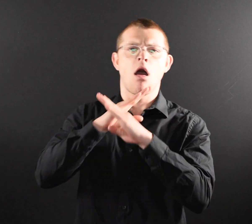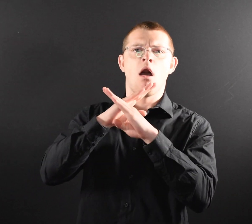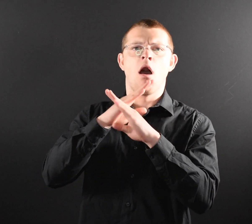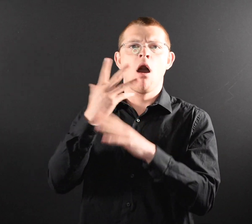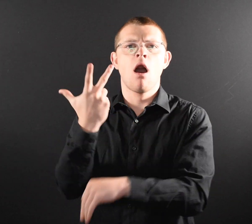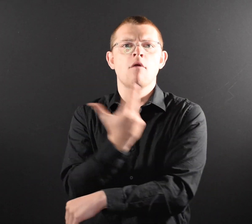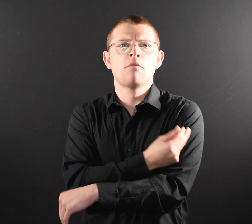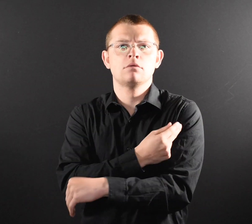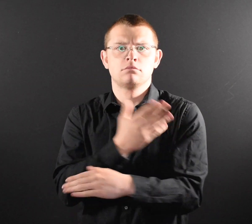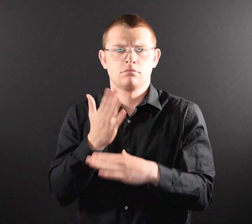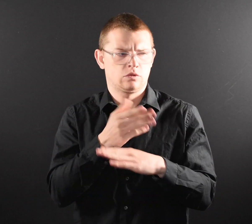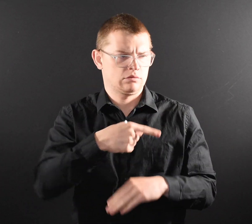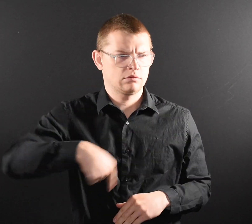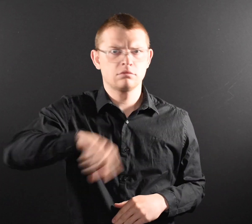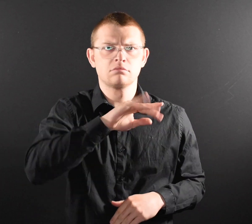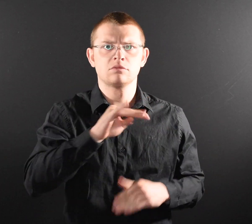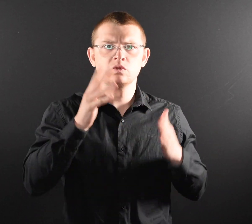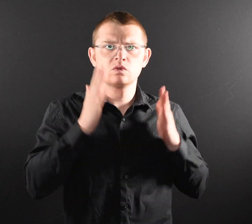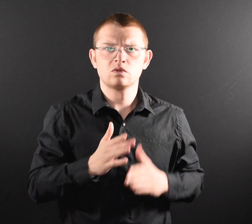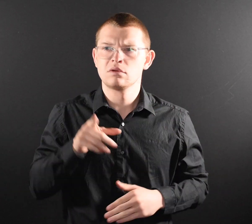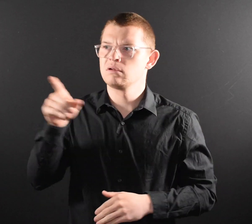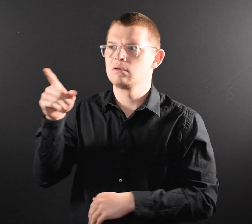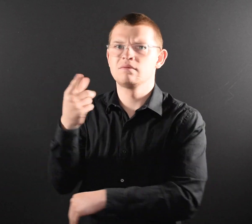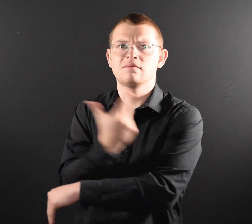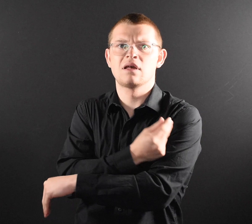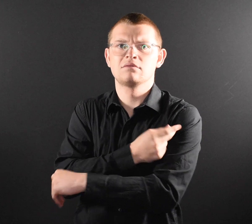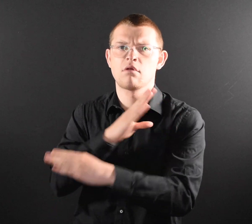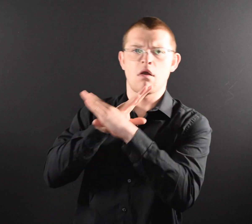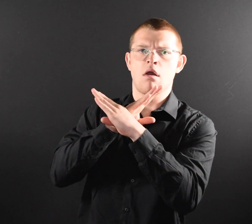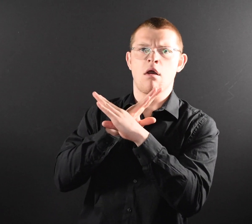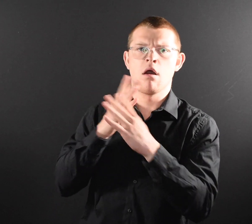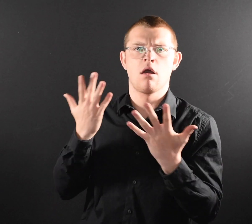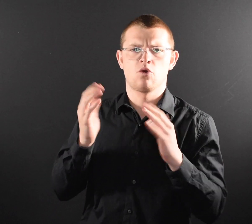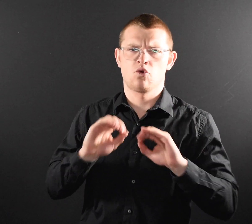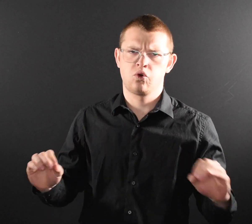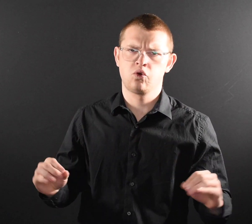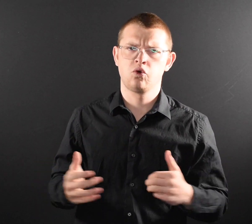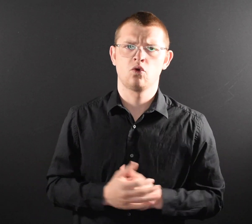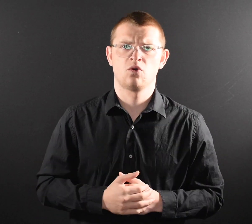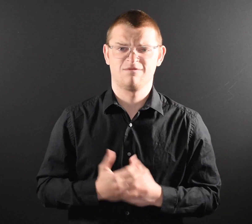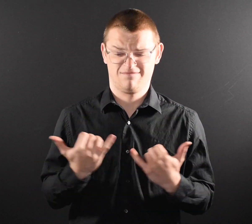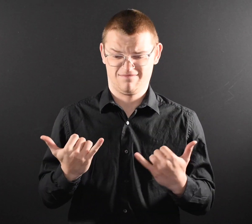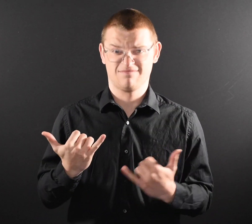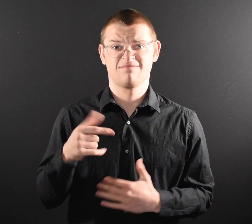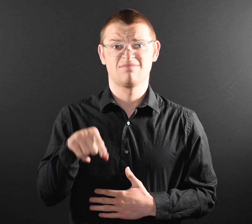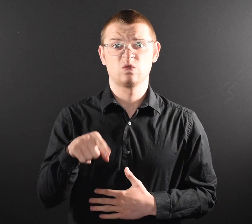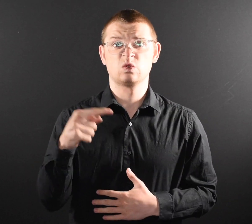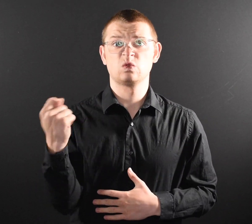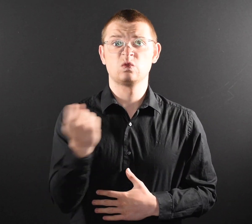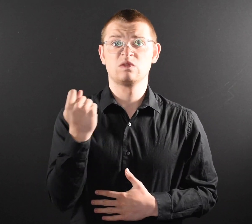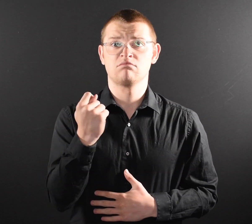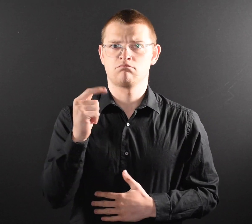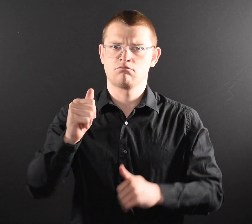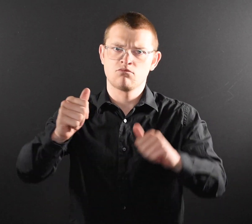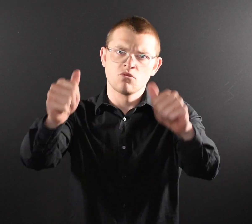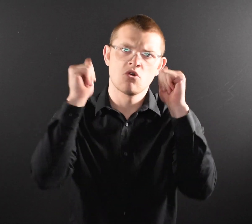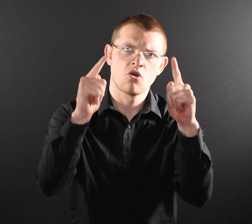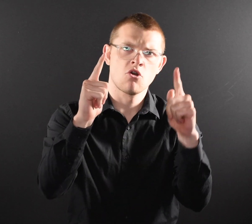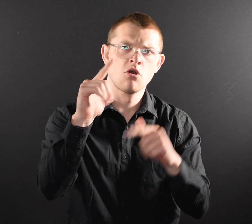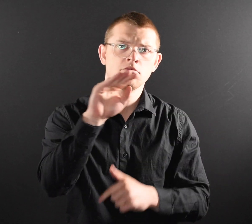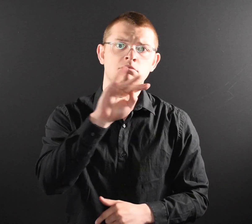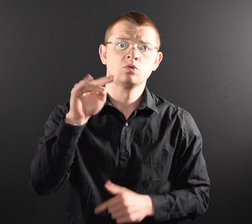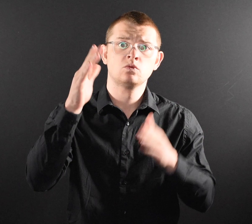left between every Minnesotan and their vaccine. So beginning Tuesday, every Minnesotan